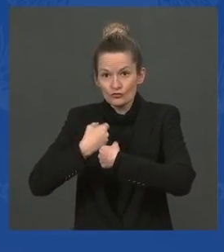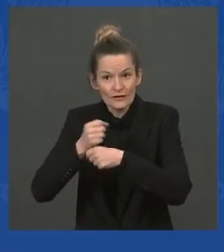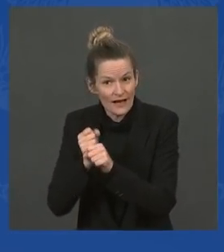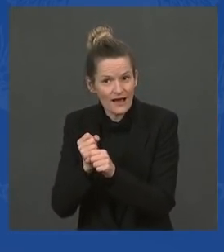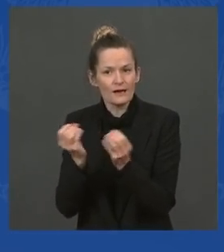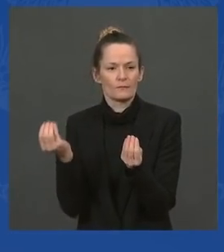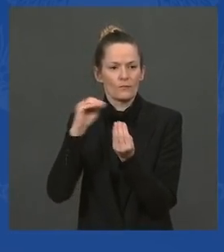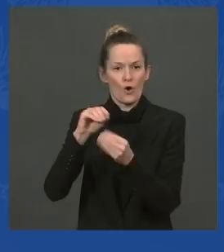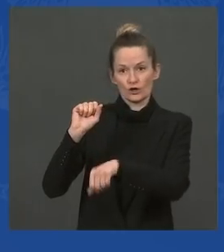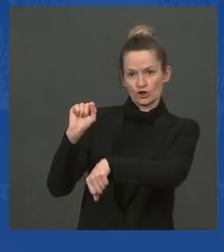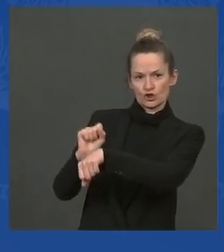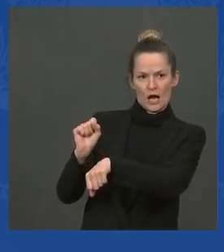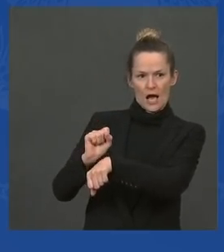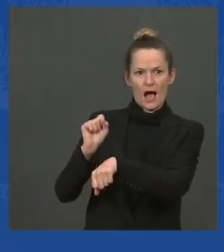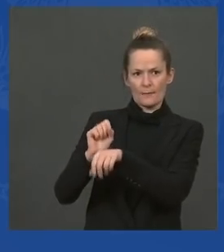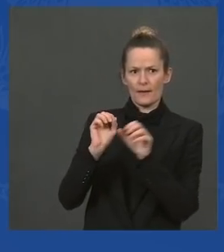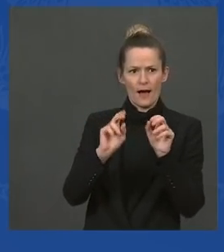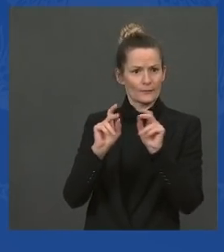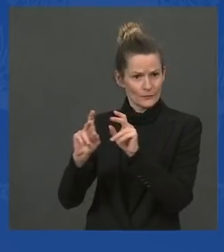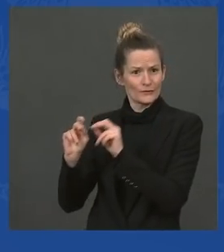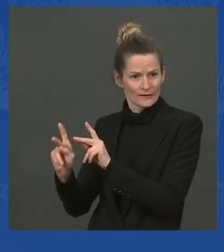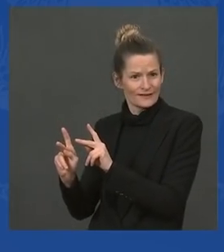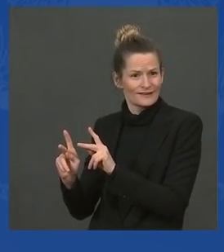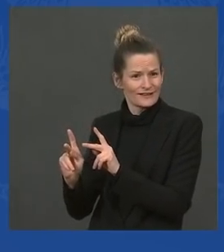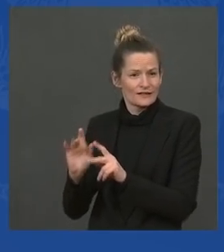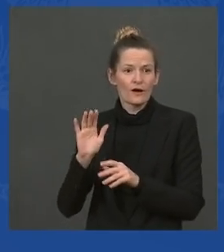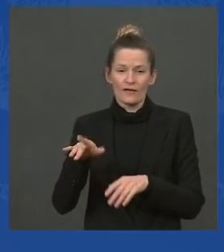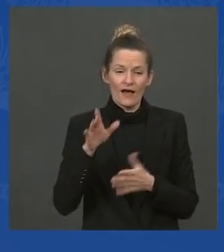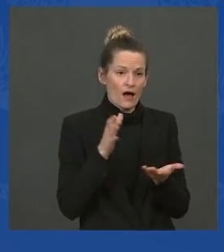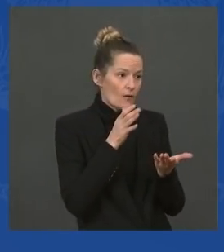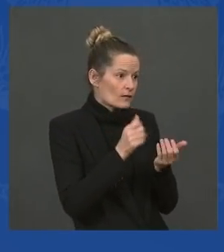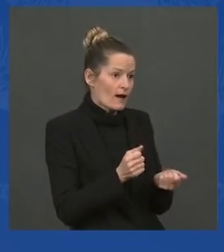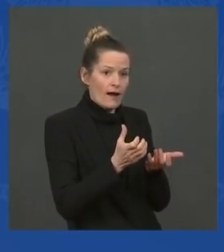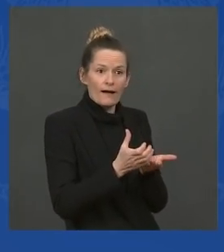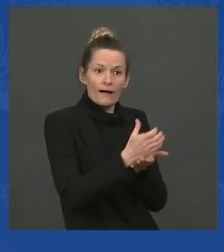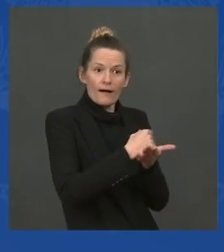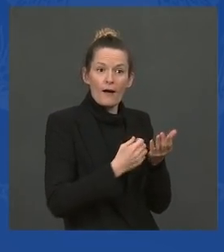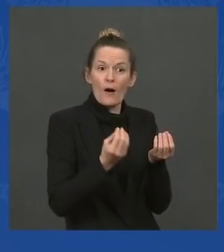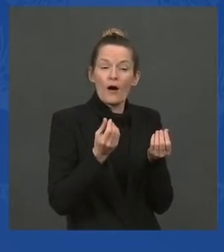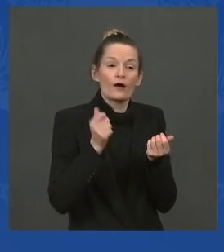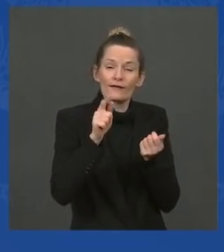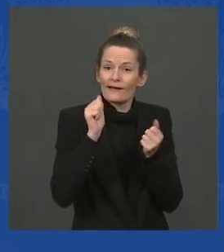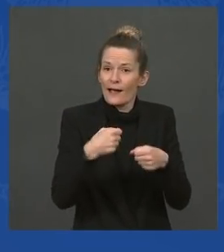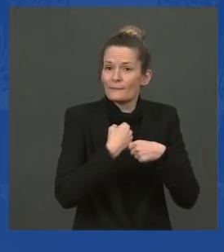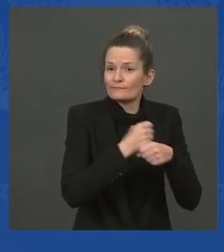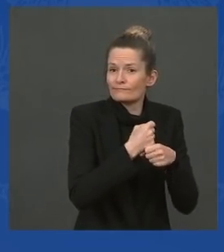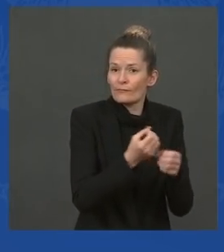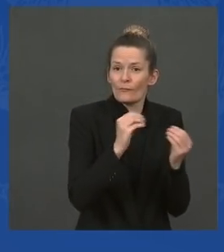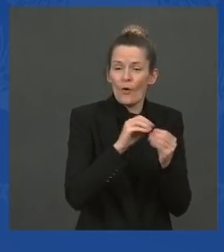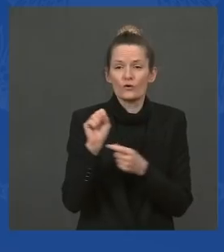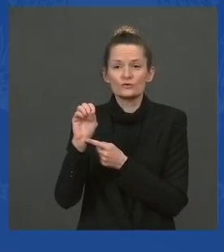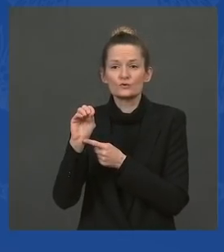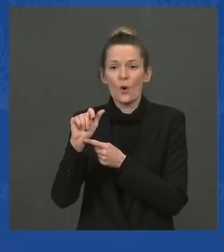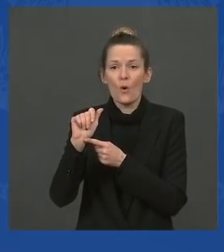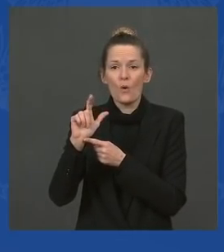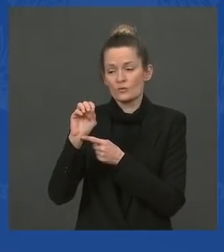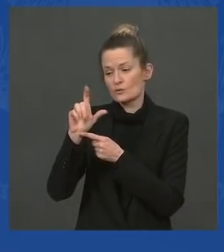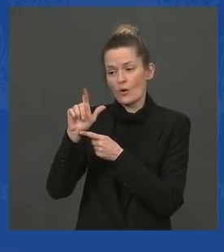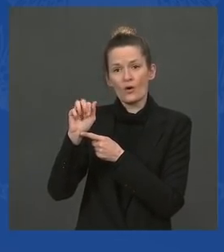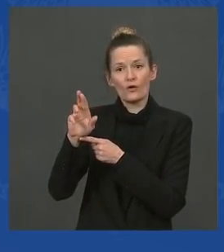And by the way, deploying these technologies for each home where they're installed is going to save folks an additional hundreds of dollars